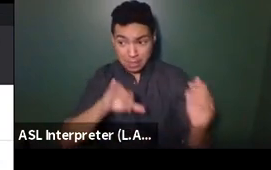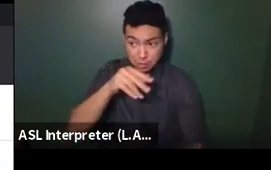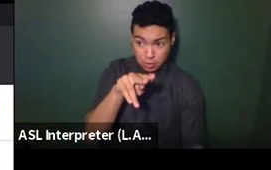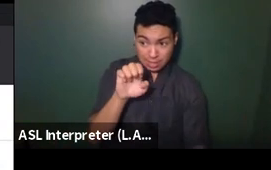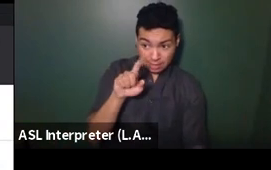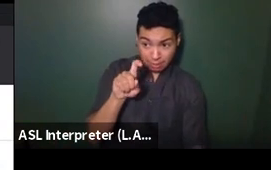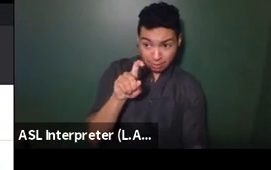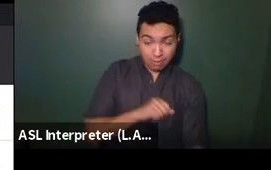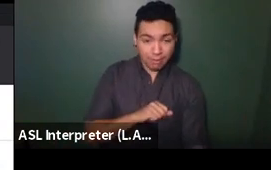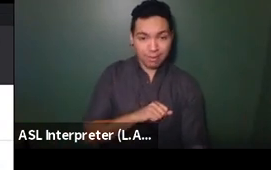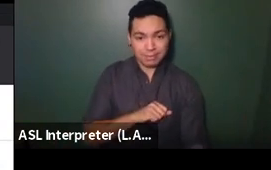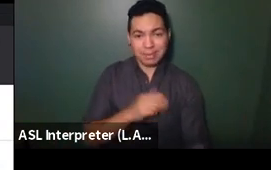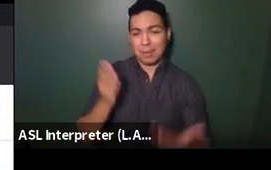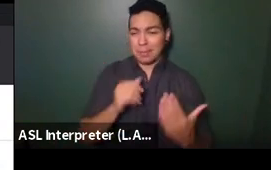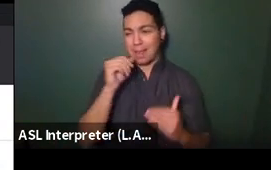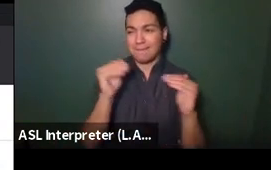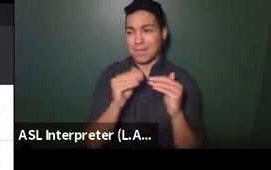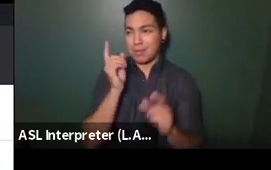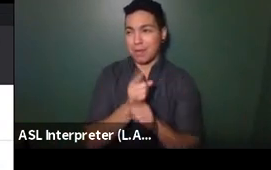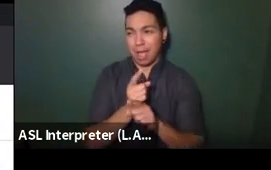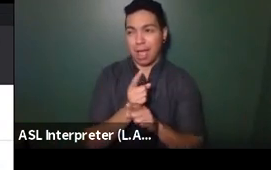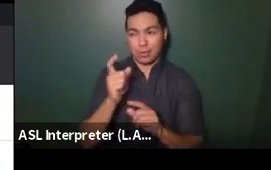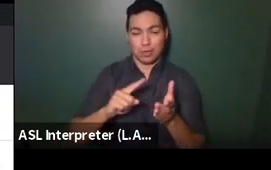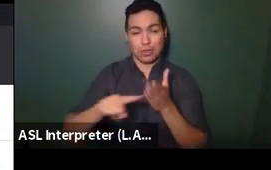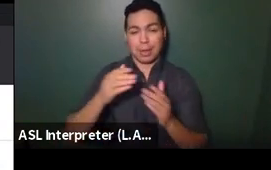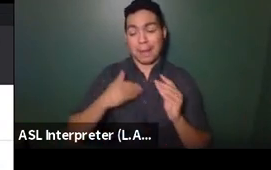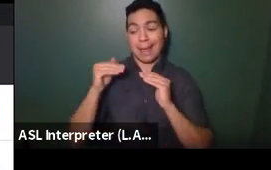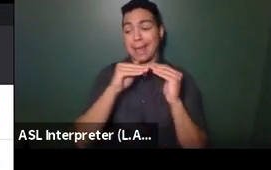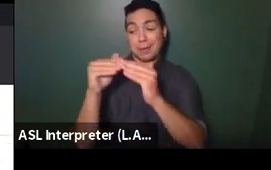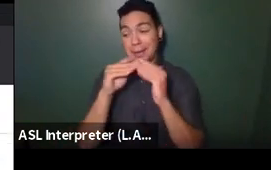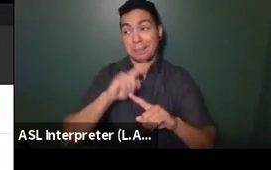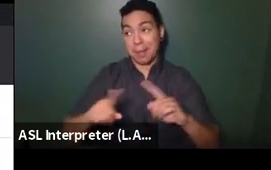Katherine Livick - ESD 112: I know it's probably pretty unfair of me. I should check my equity. Katherine Livick - ESD 112: But for the moment I'm just putting numbers in